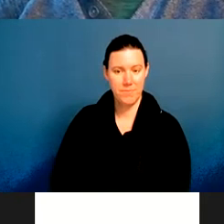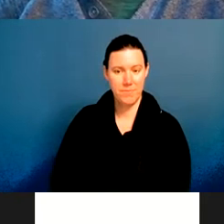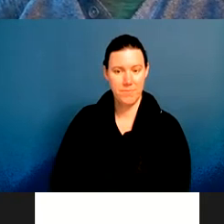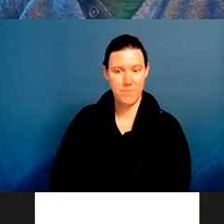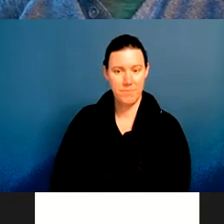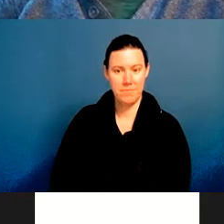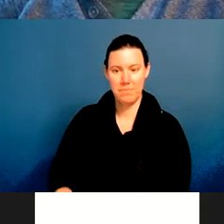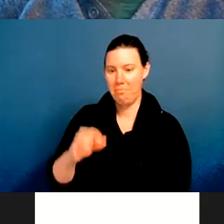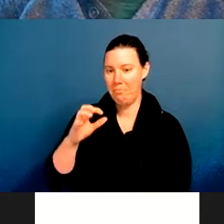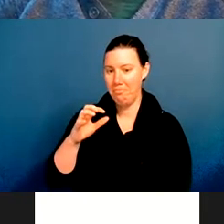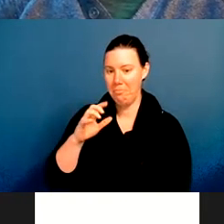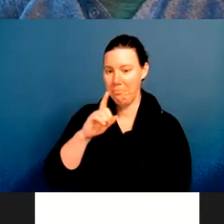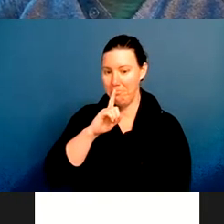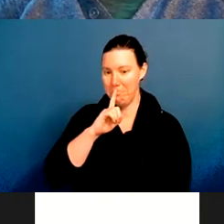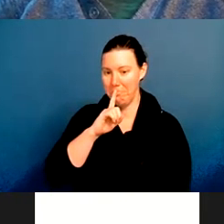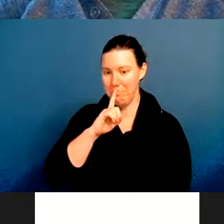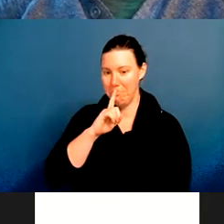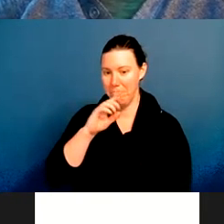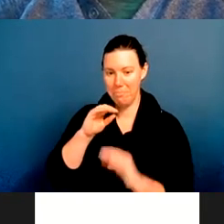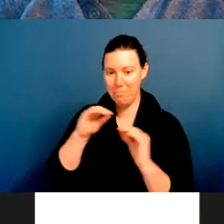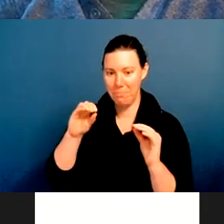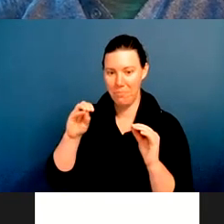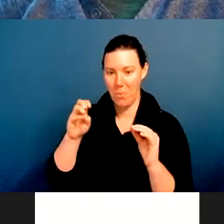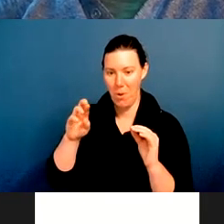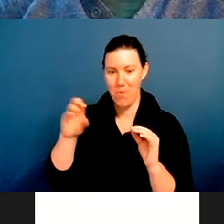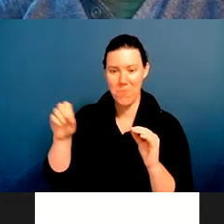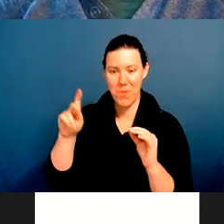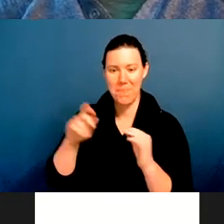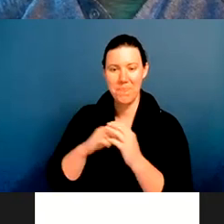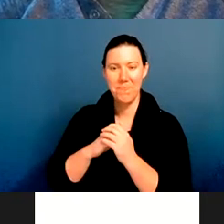Okay, with that, Omar is our equity and justice manager,